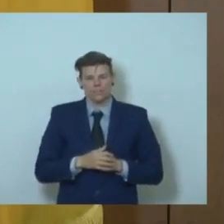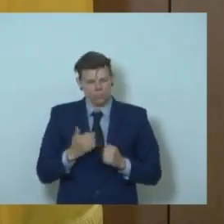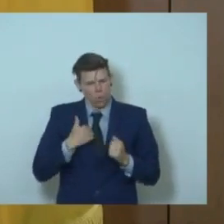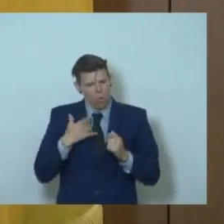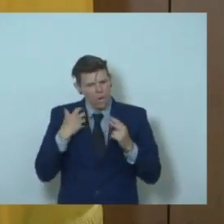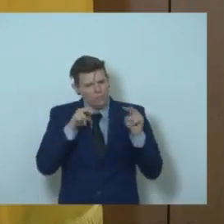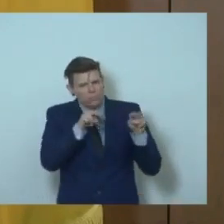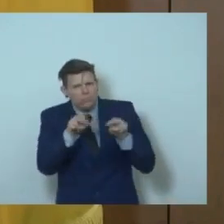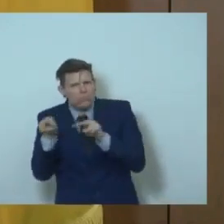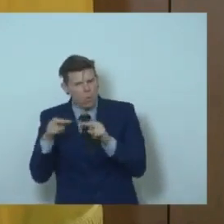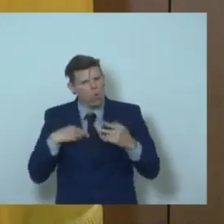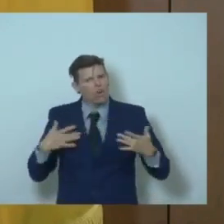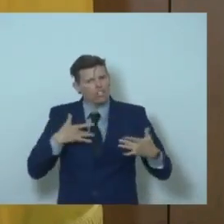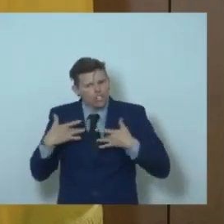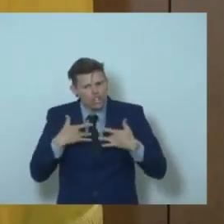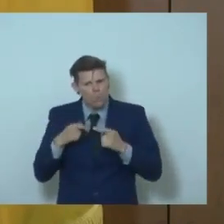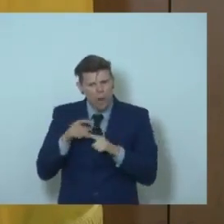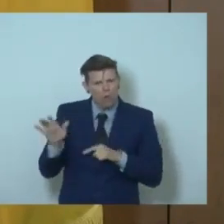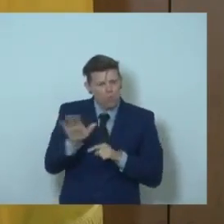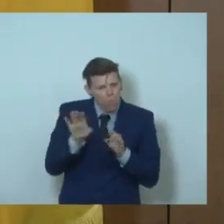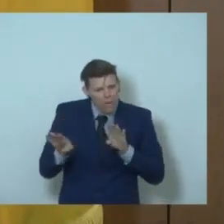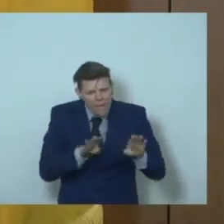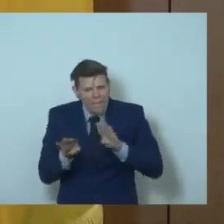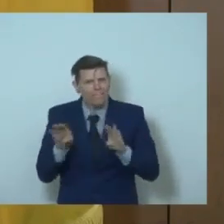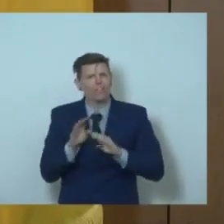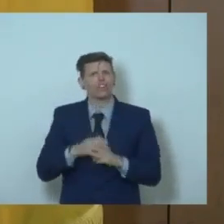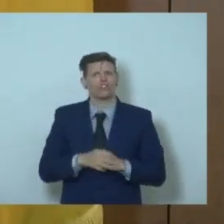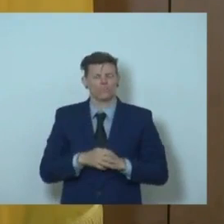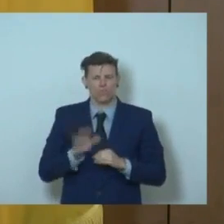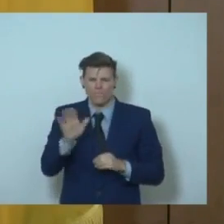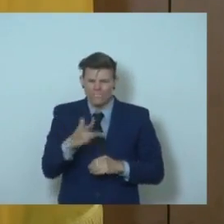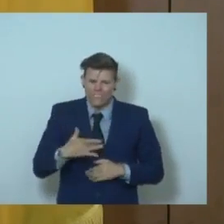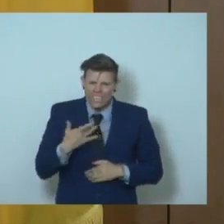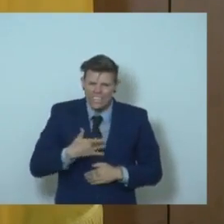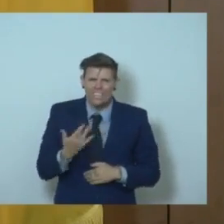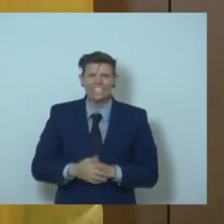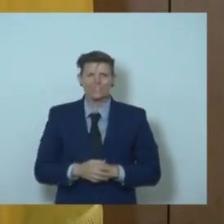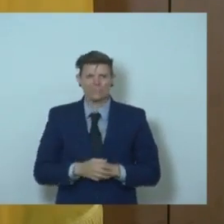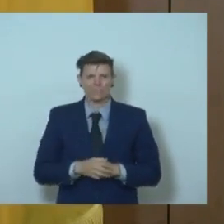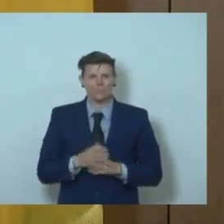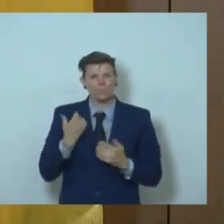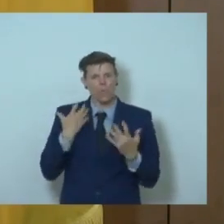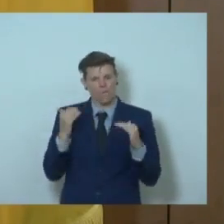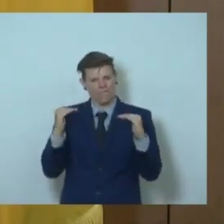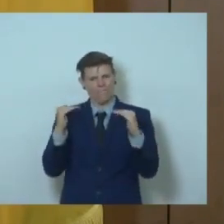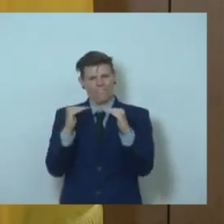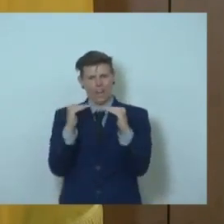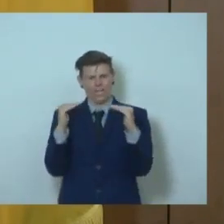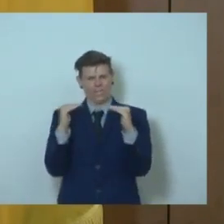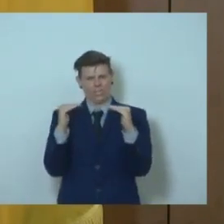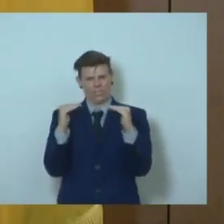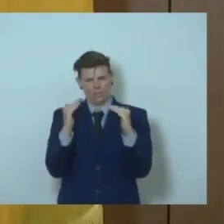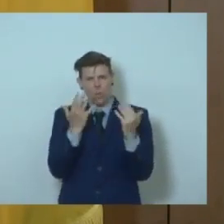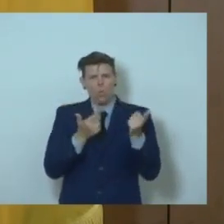THEY HAVE SERIOUS HEALTH CONSEQUENCES, AND WE’RE PAYING ATTENTION TO THOSE AS WELL AND WE’RE CONCERNED ABOUT THEM.